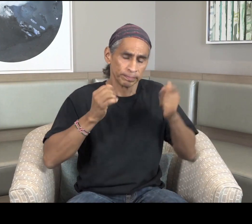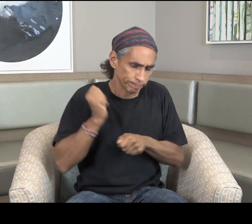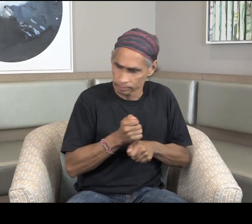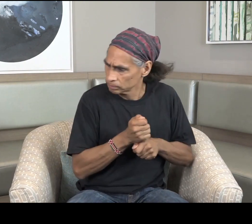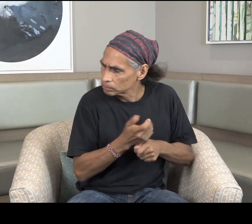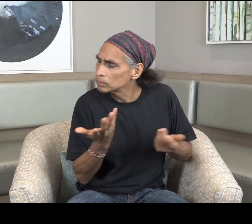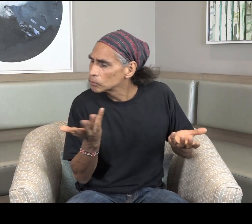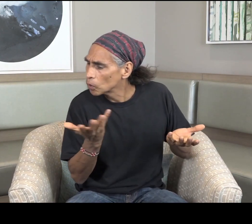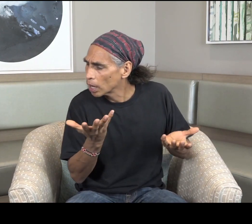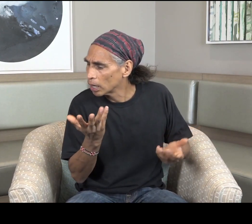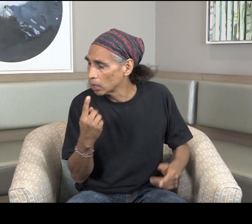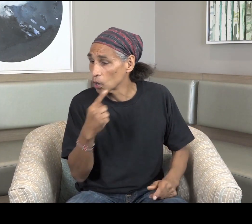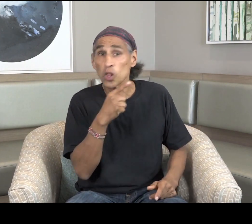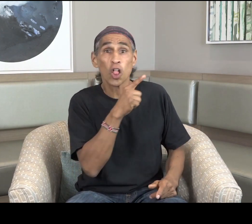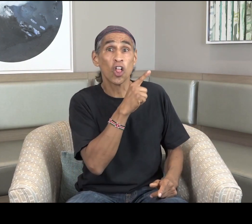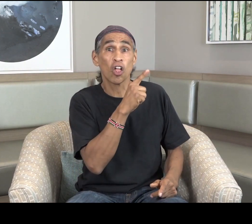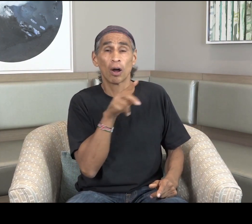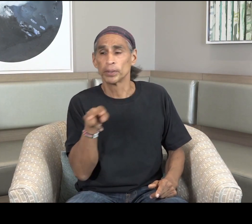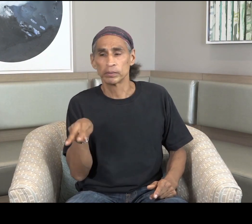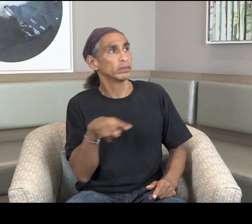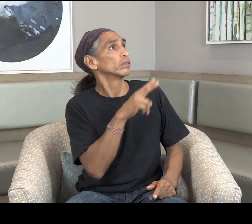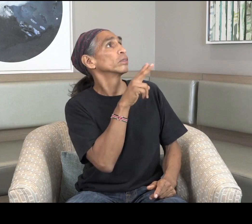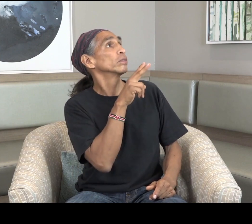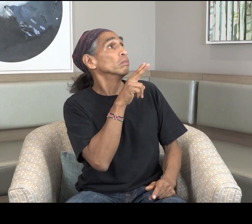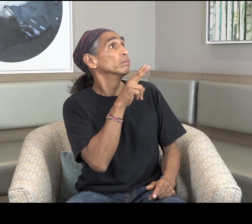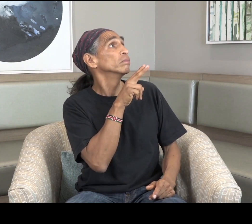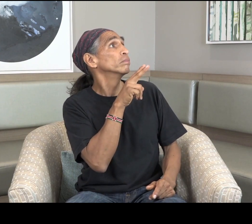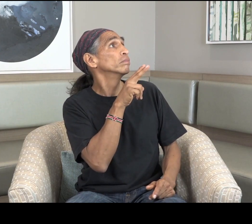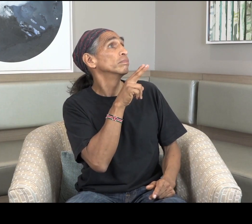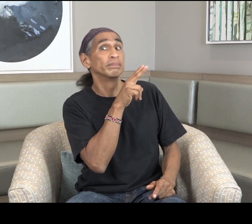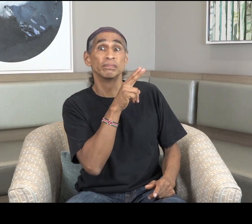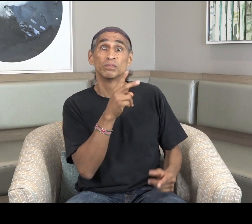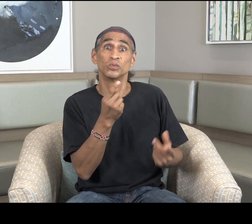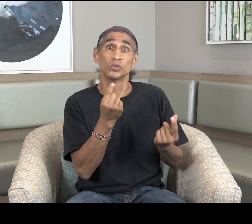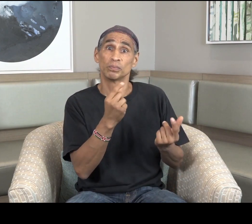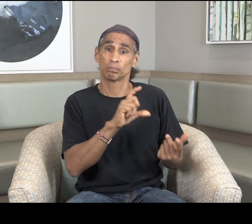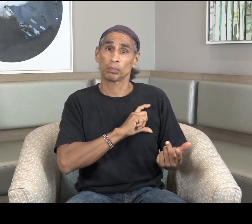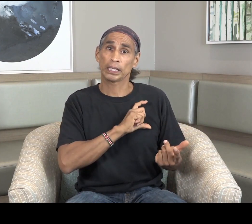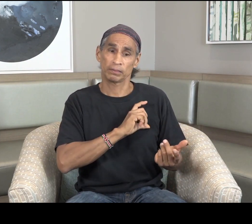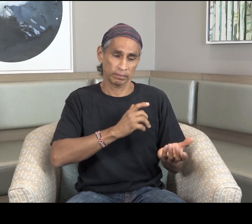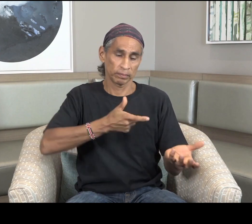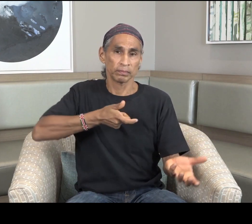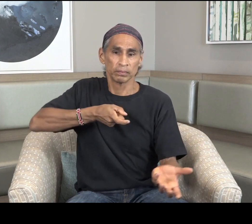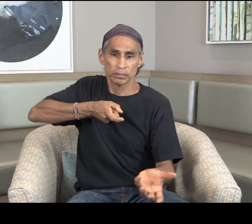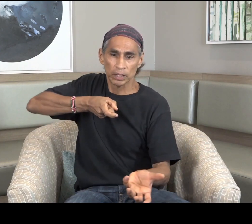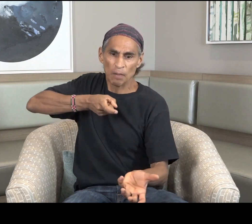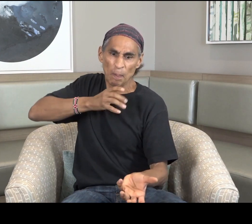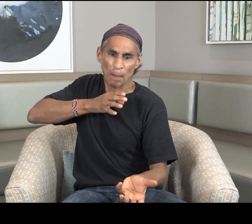got a piece of paper or something, uhh.. He’s waving me down, and I saw, I looked and I see a police officer